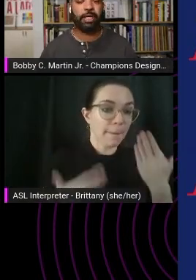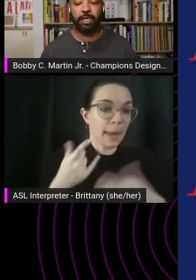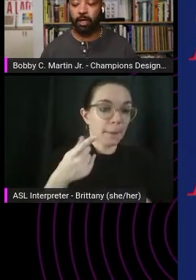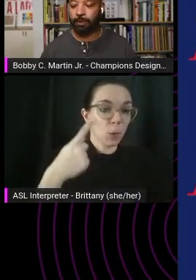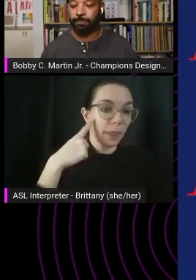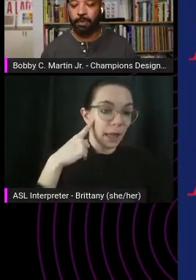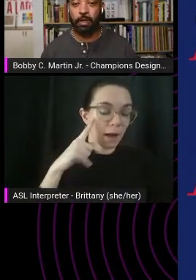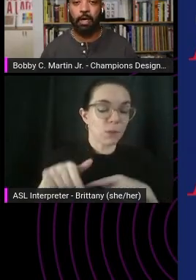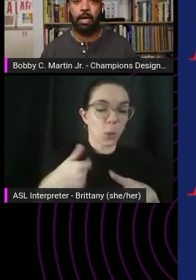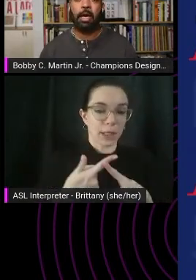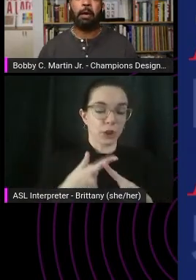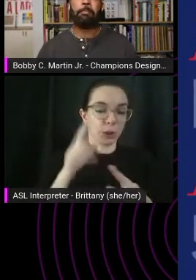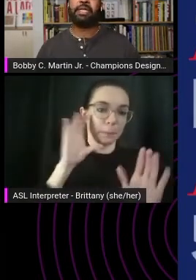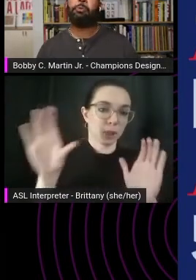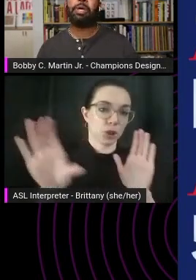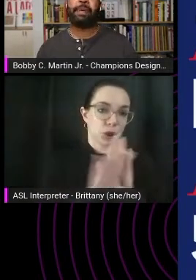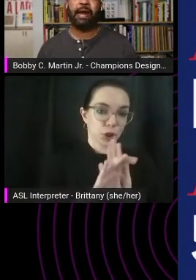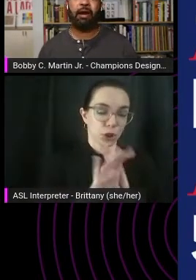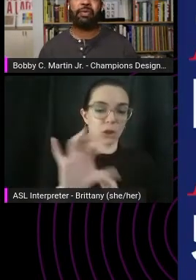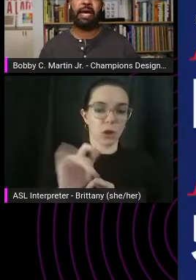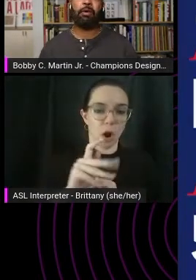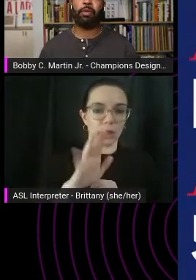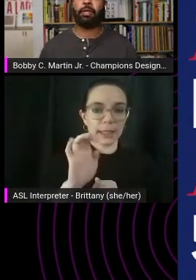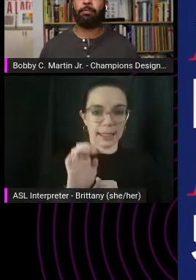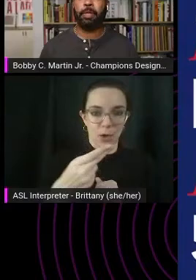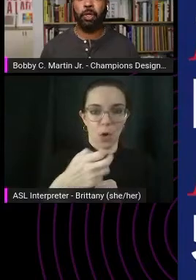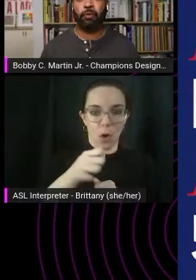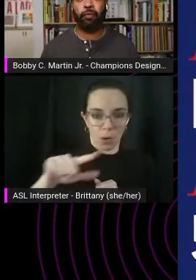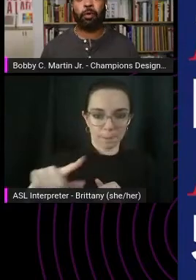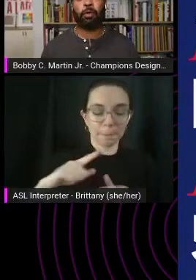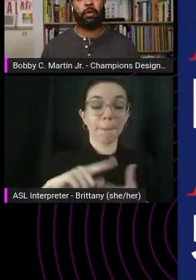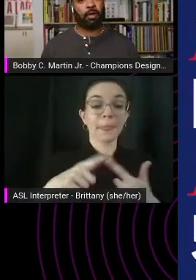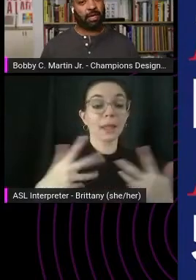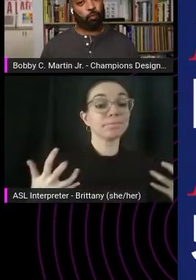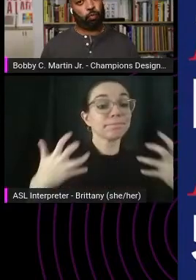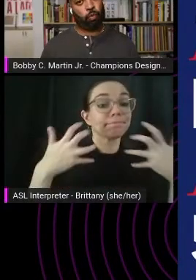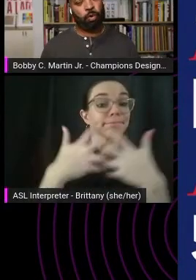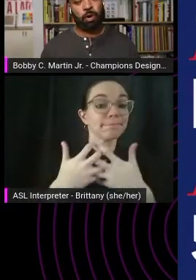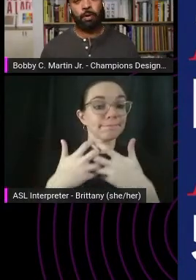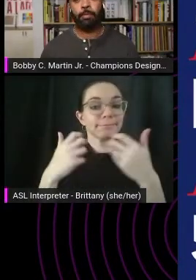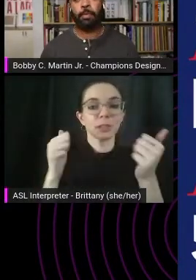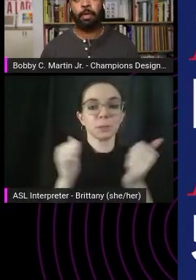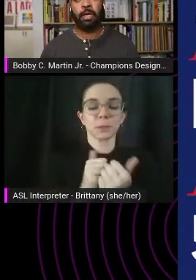Carnegie Hall. But then we paired that with a beautiful and warm